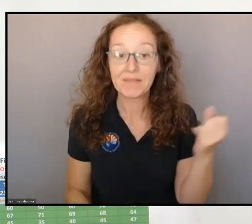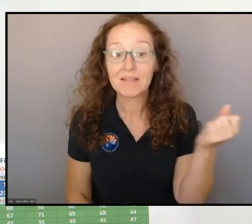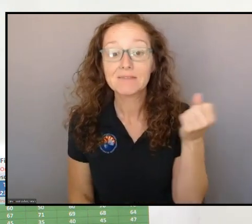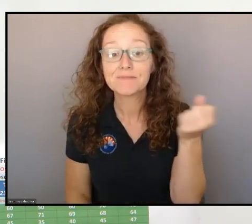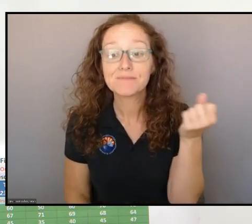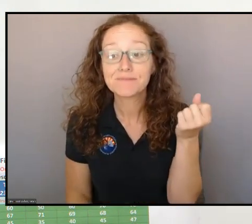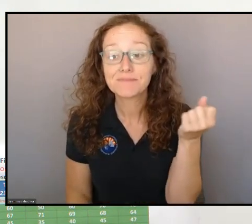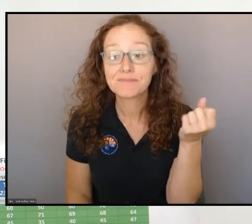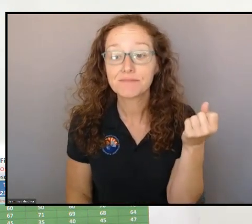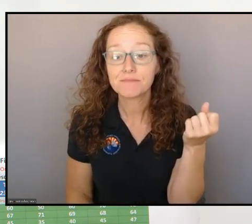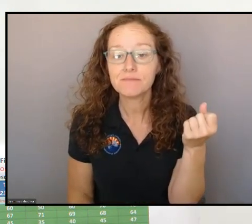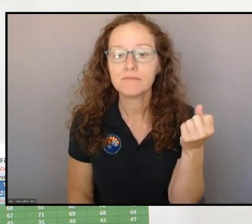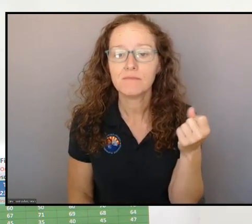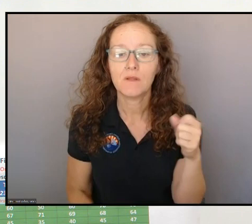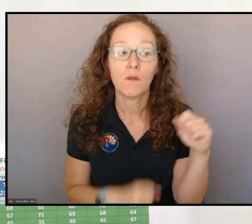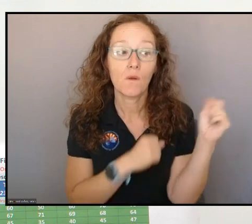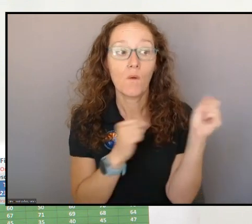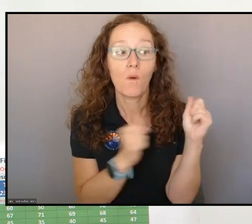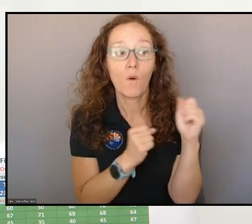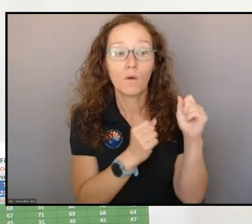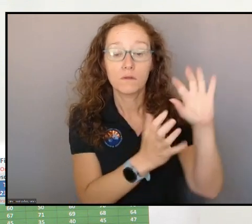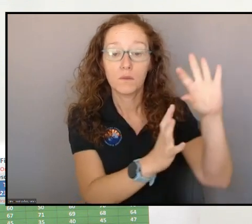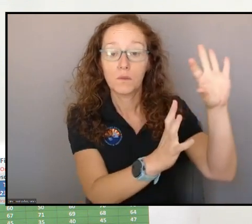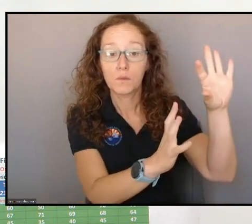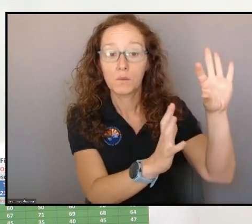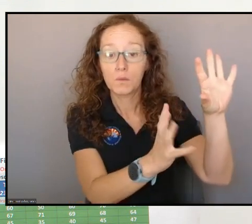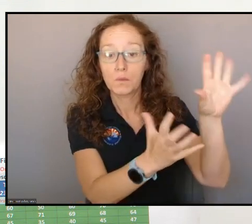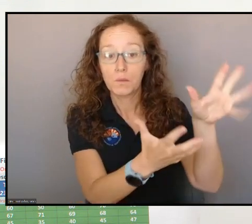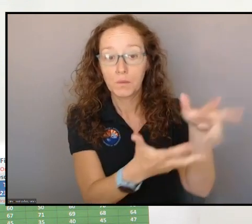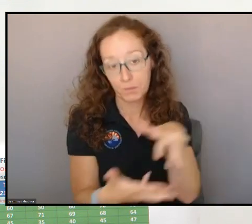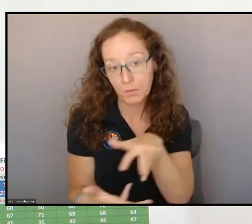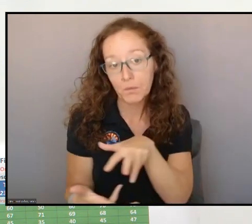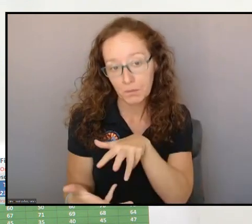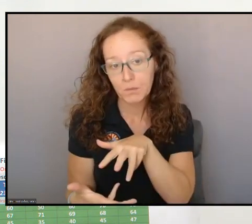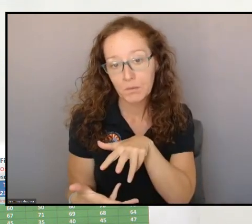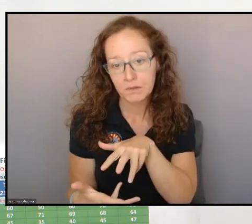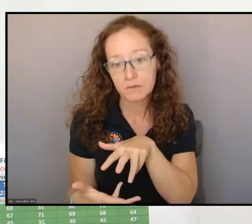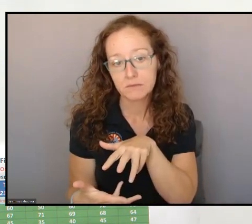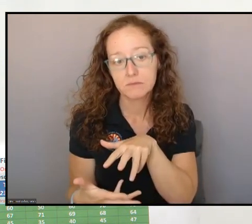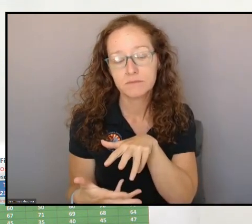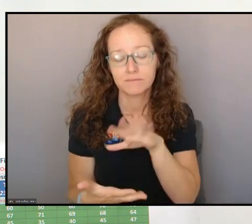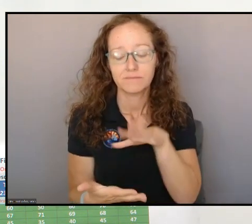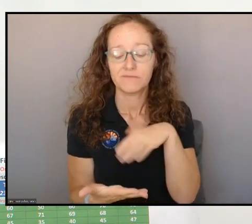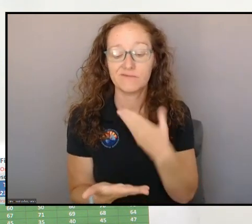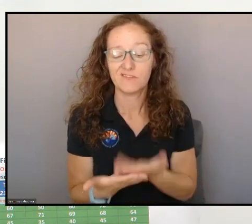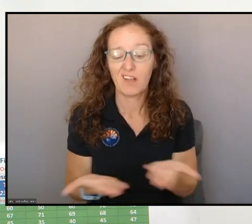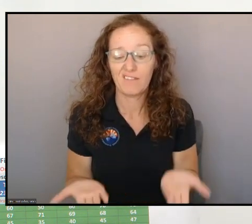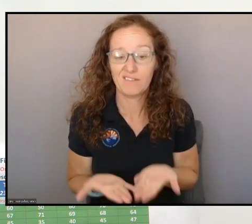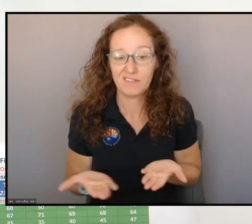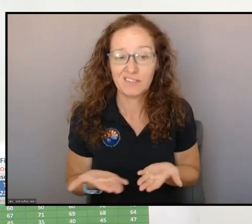cold front we're actually kind of watching to our north kind of pushes down towards our area. Um this is the day we're